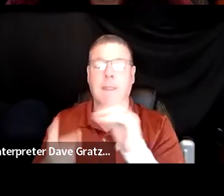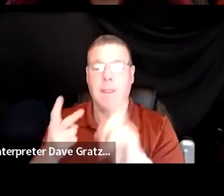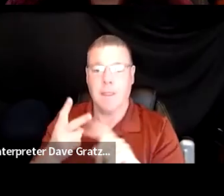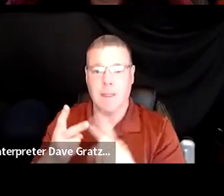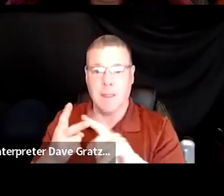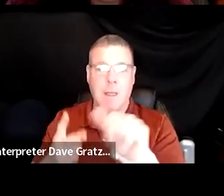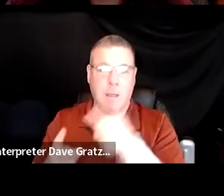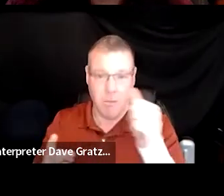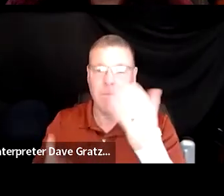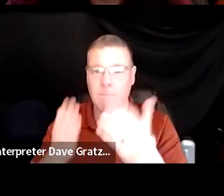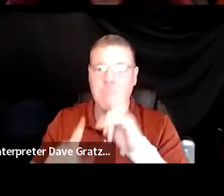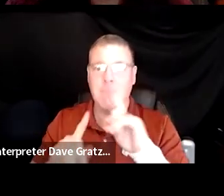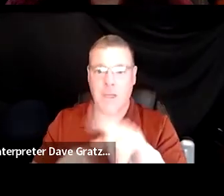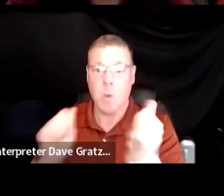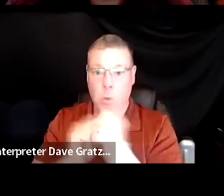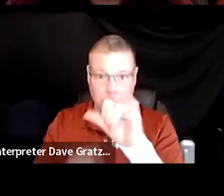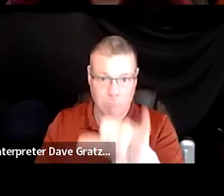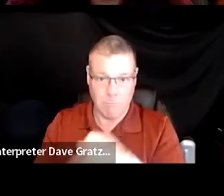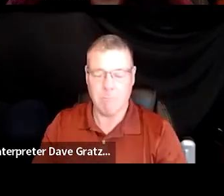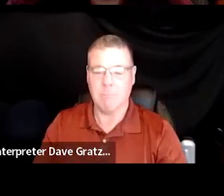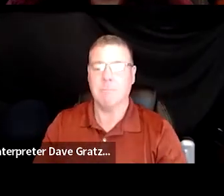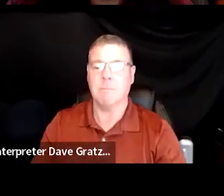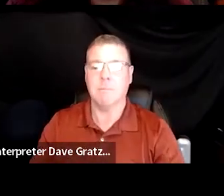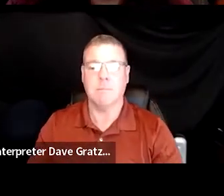that can probably be answered with that from Jamie Michael.